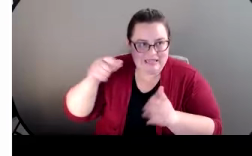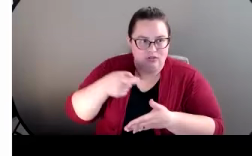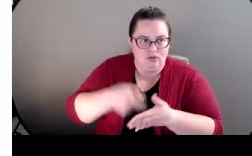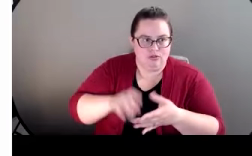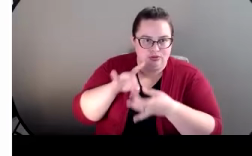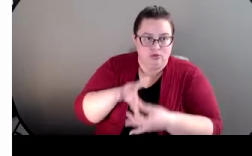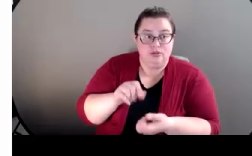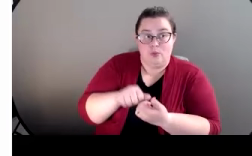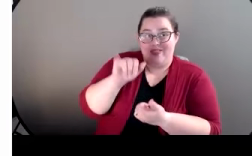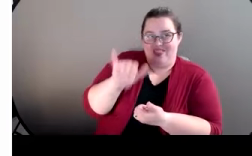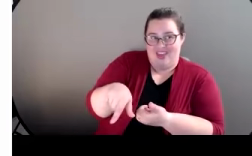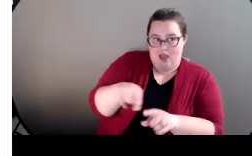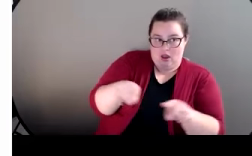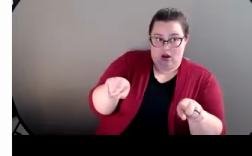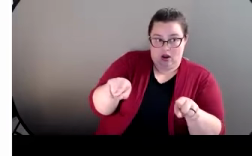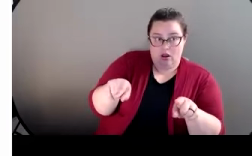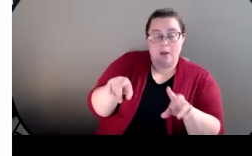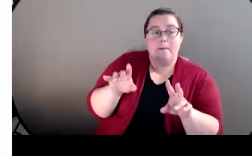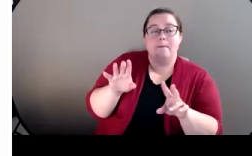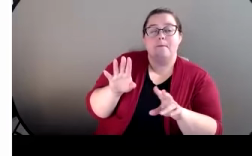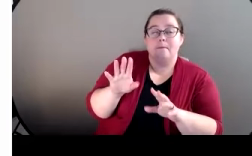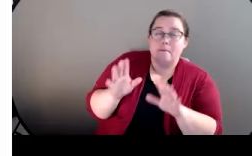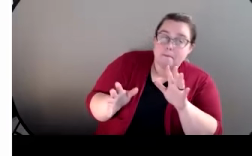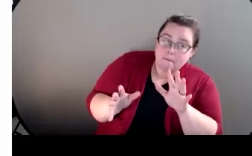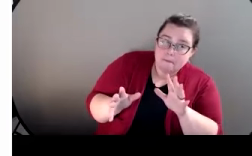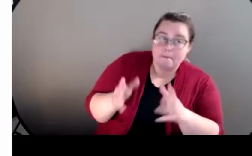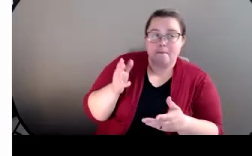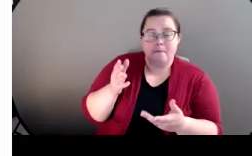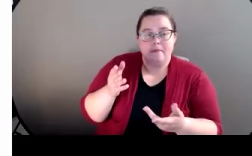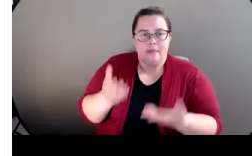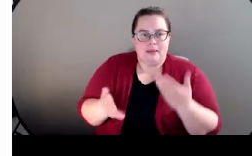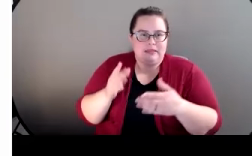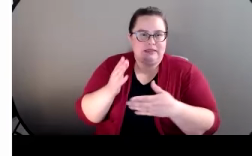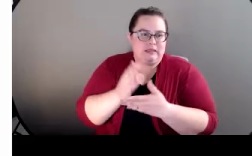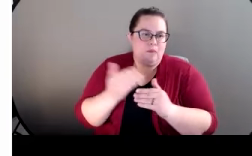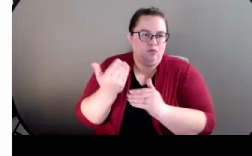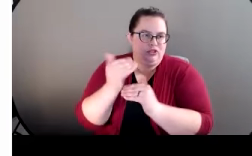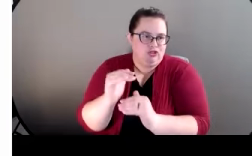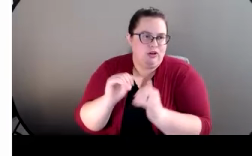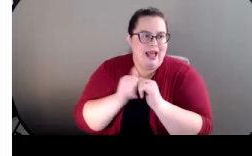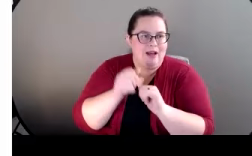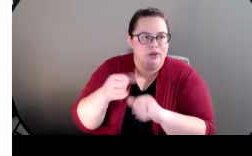but there may be some restrictions on how you can use it, how you can edit it, how you can distribute it.